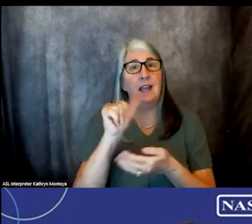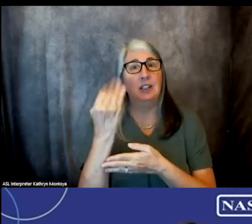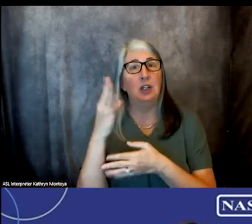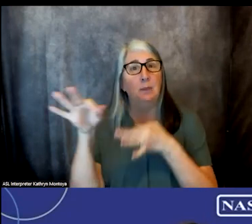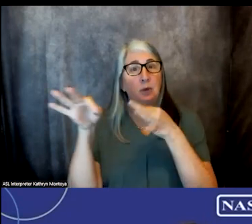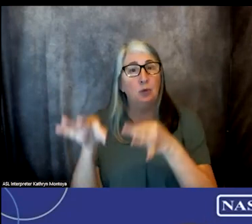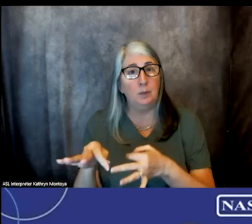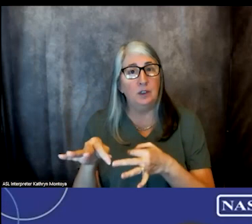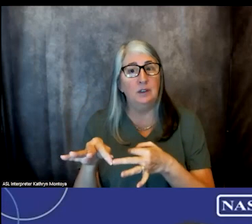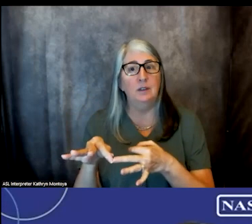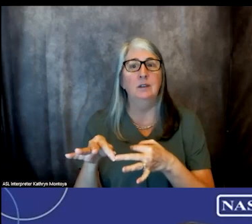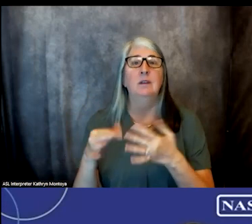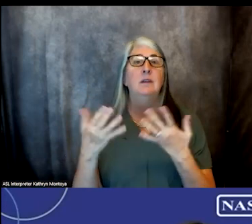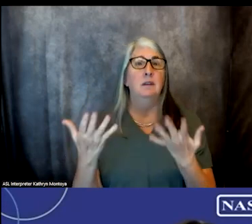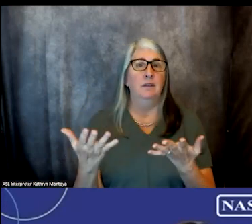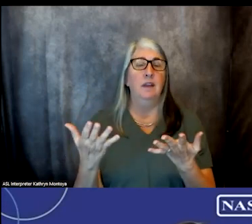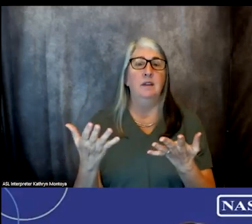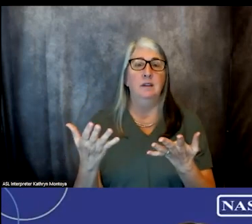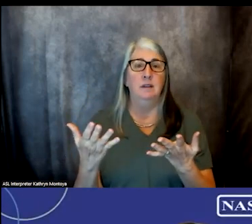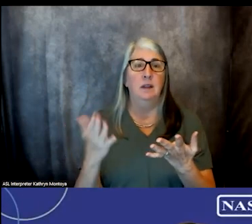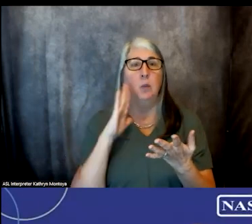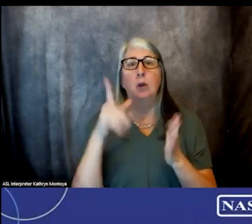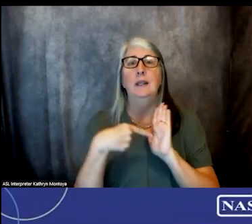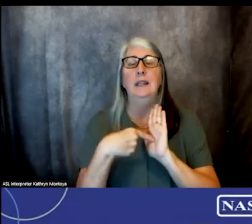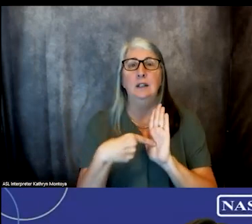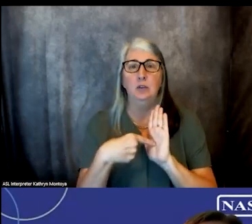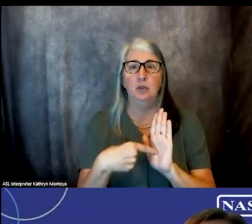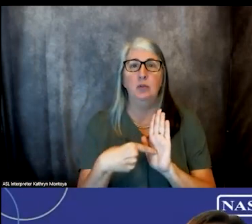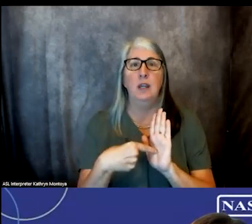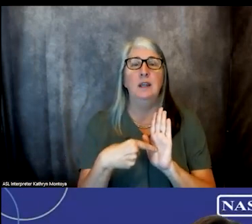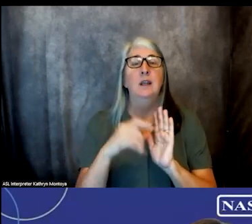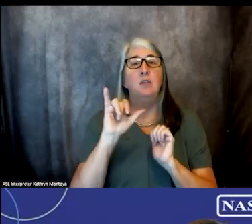REALLY -- AGAIN, ILLUSTRATES TO THAT JOB SEEKER, LIKE, OH, THEY